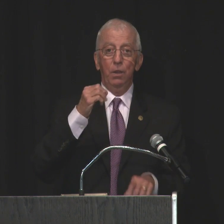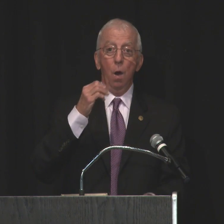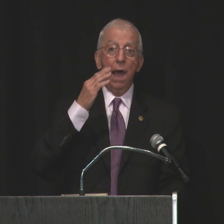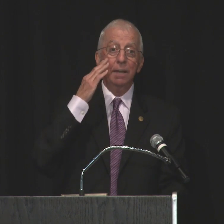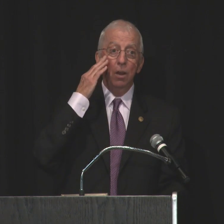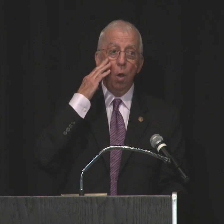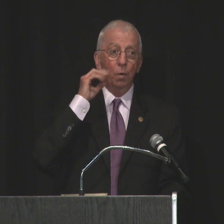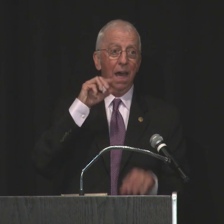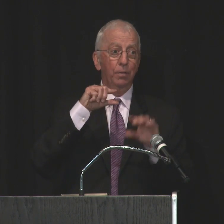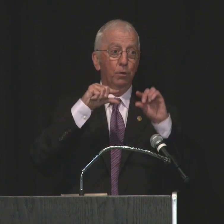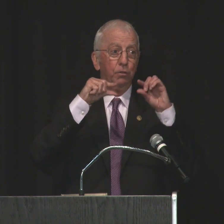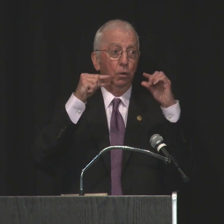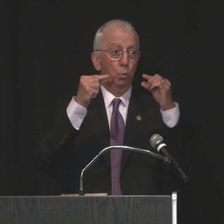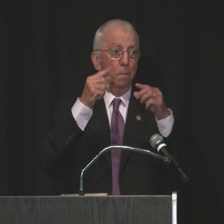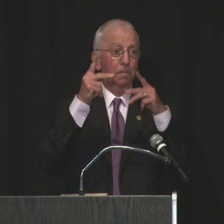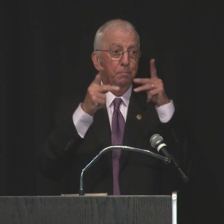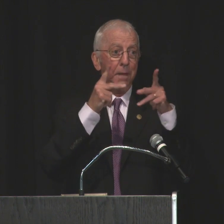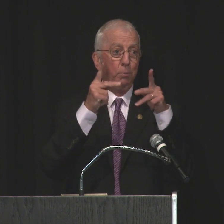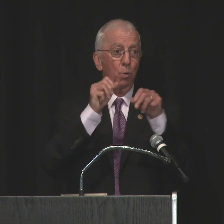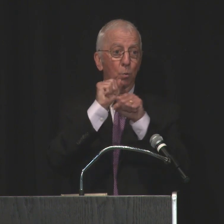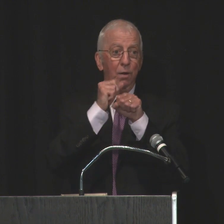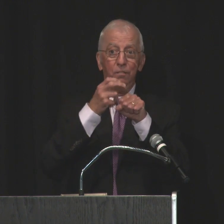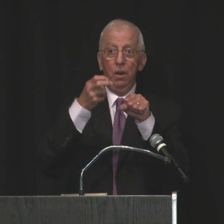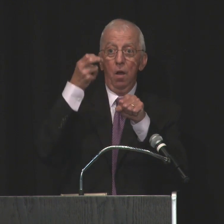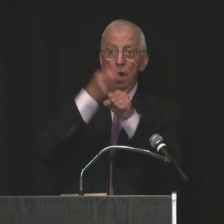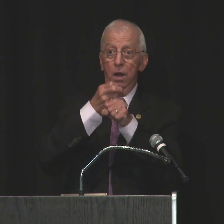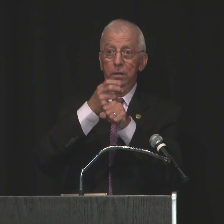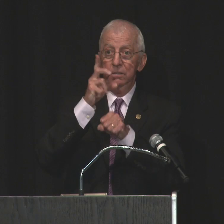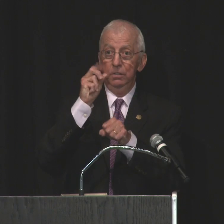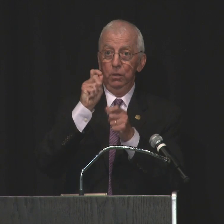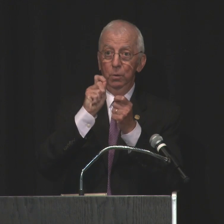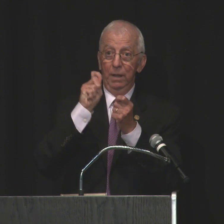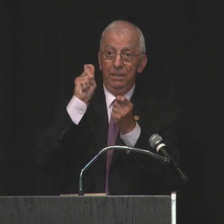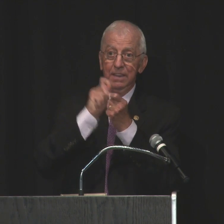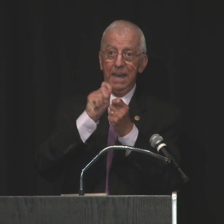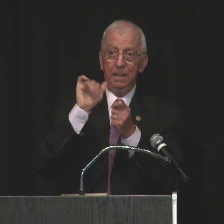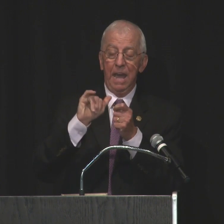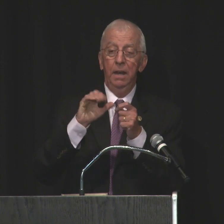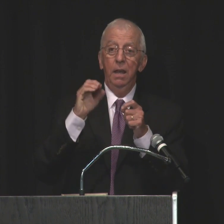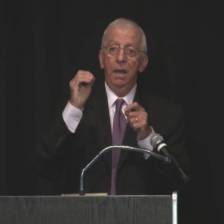So I know that there's a group of people who will work very hard to do exactly that.